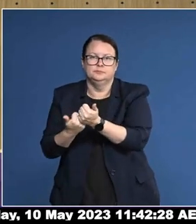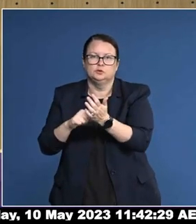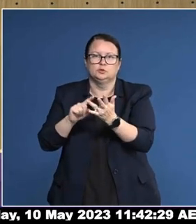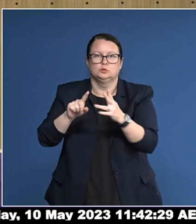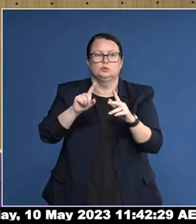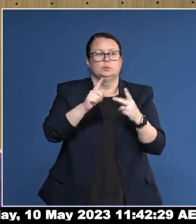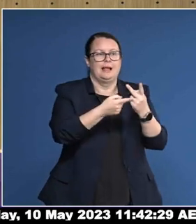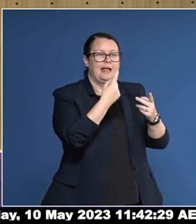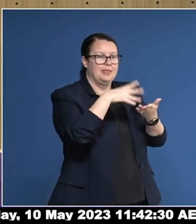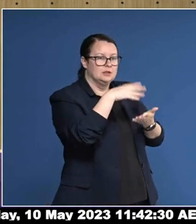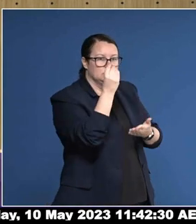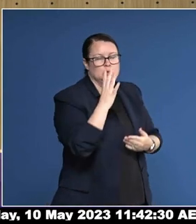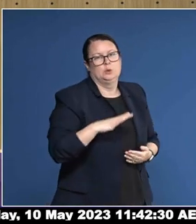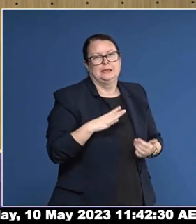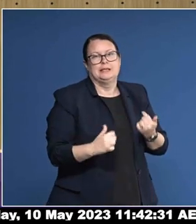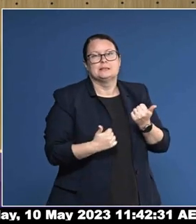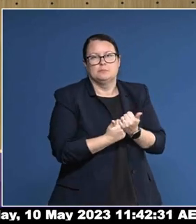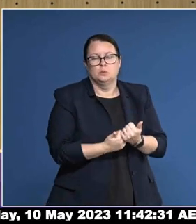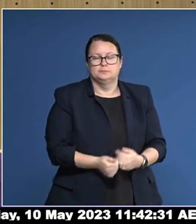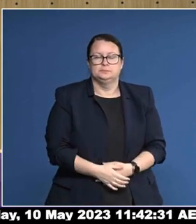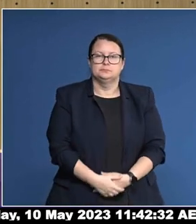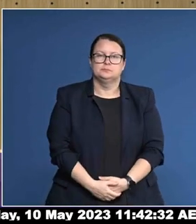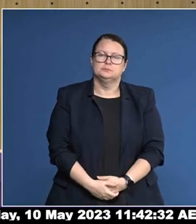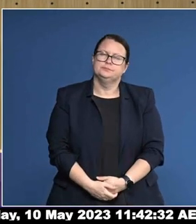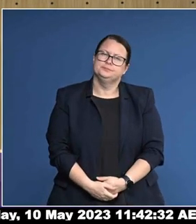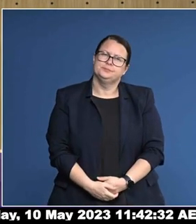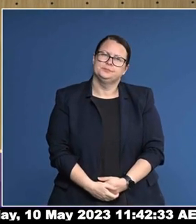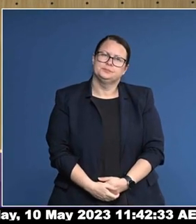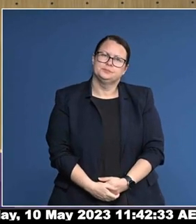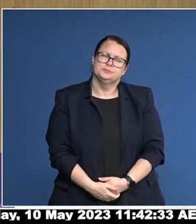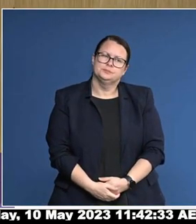Do you think those examples that Counsel Assisting has read out